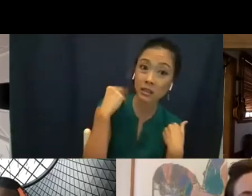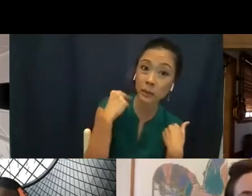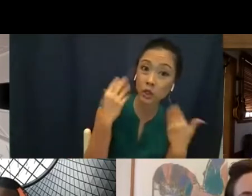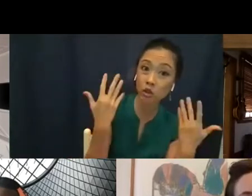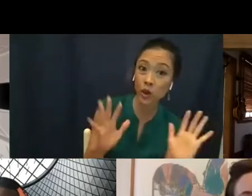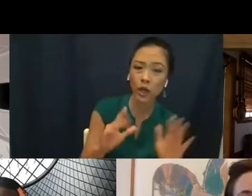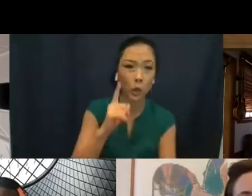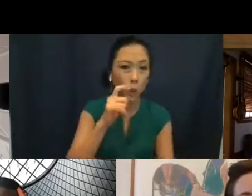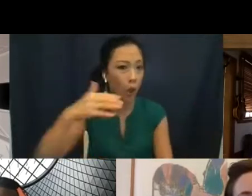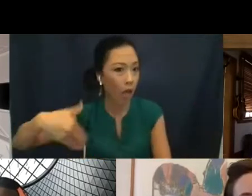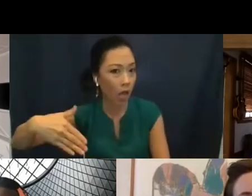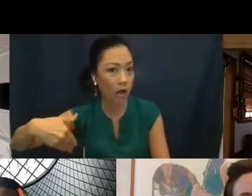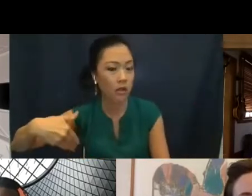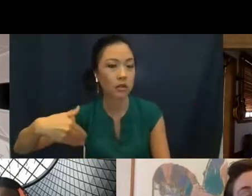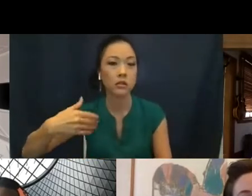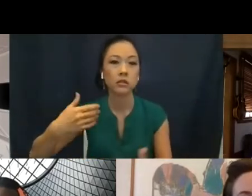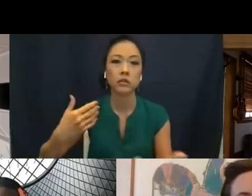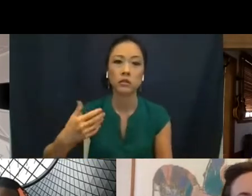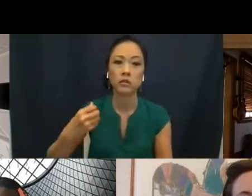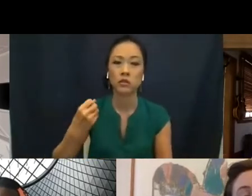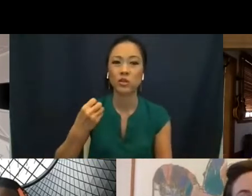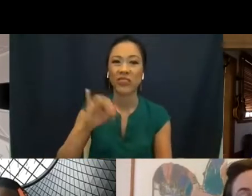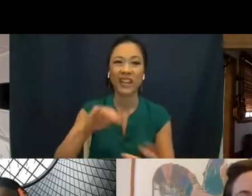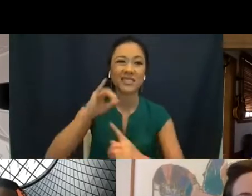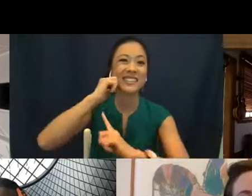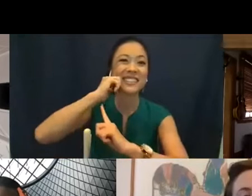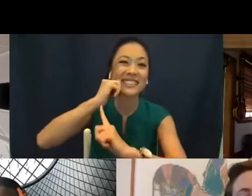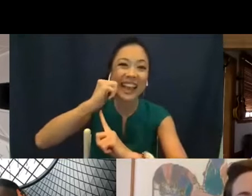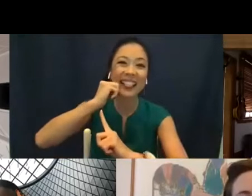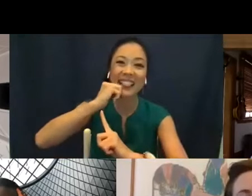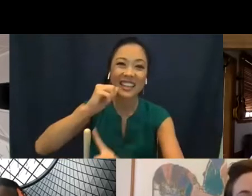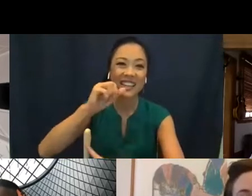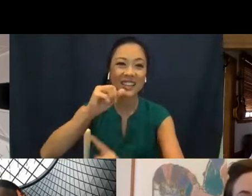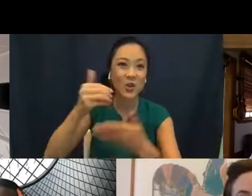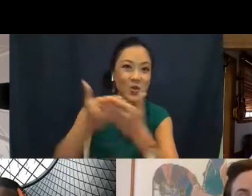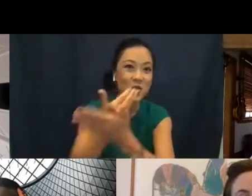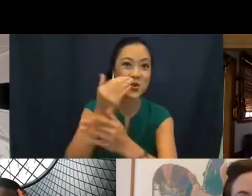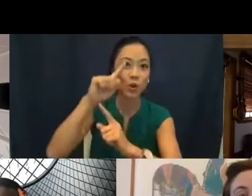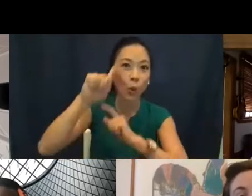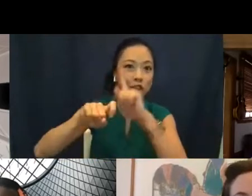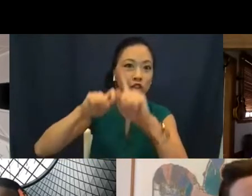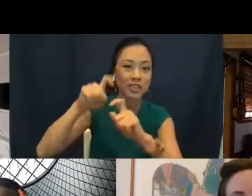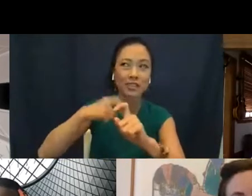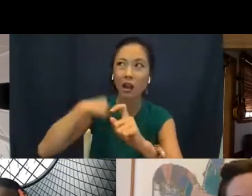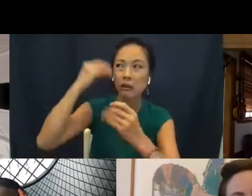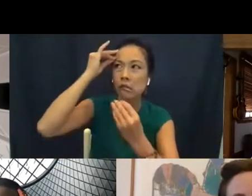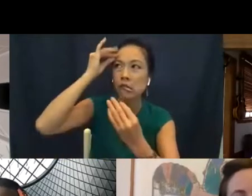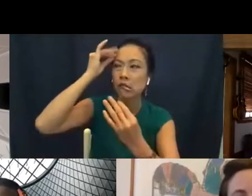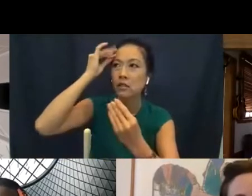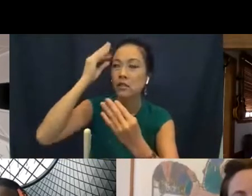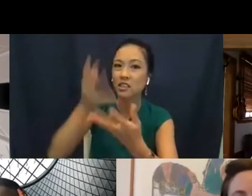things, as Andre said, on the daily. These are the questions I find myself asking artists on the daily right now.